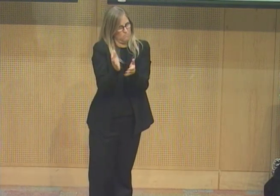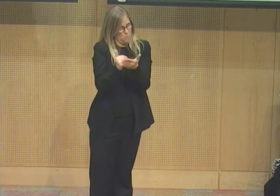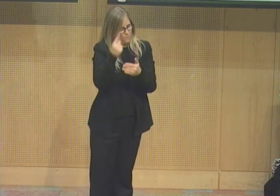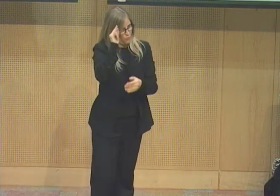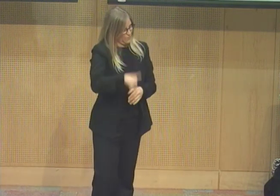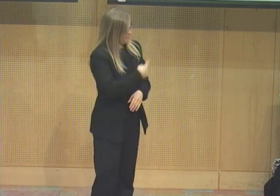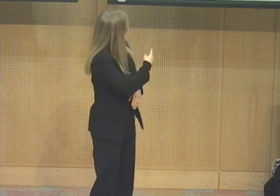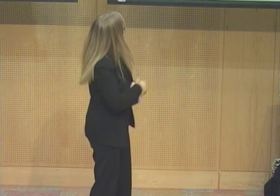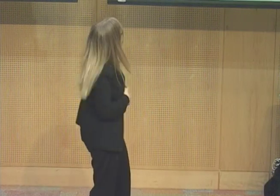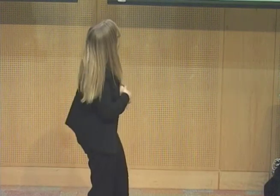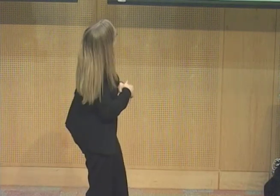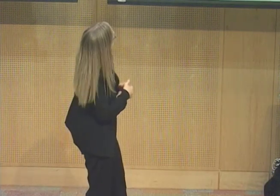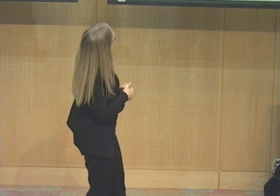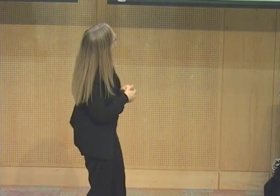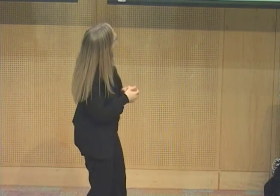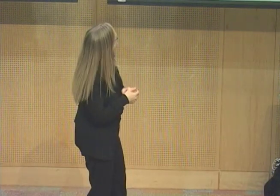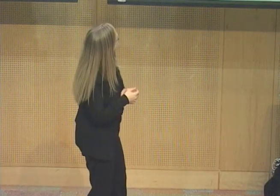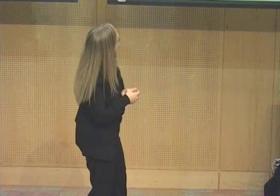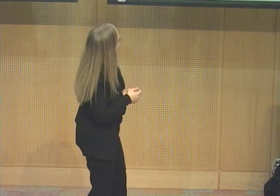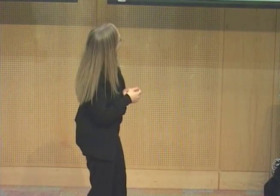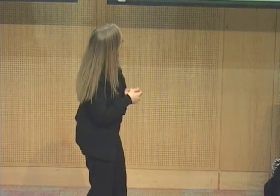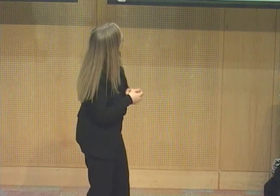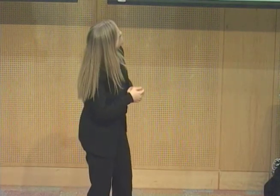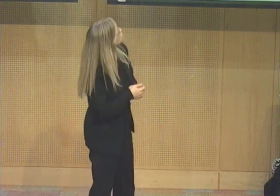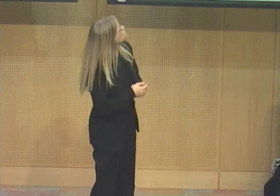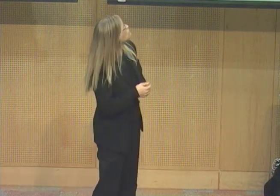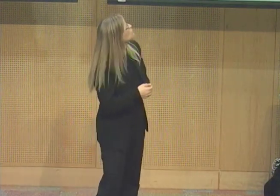That was critical for my research.